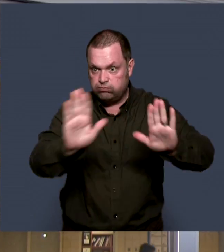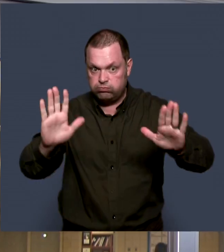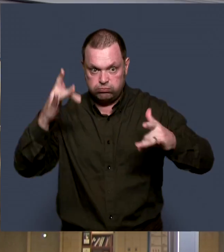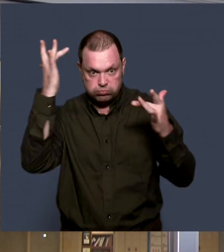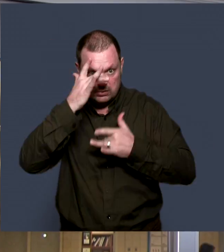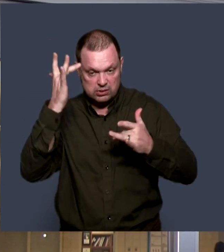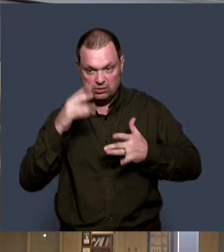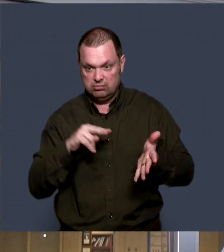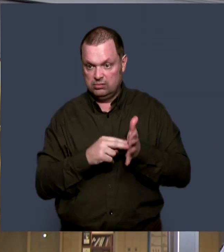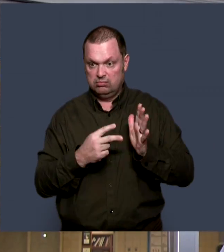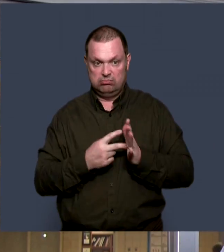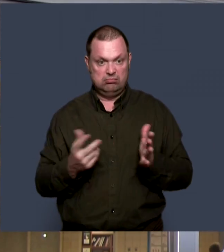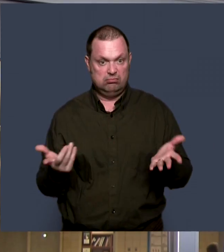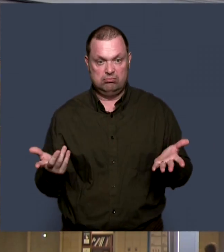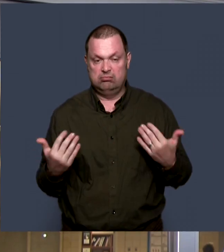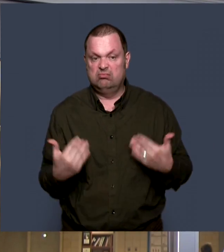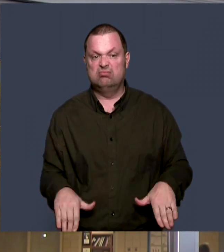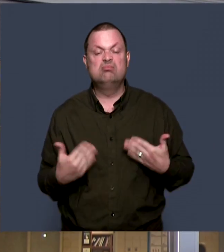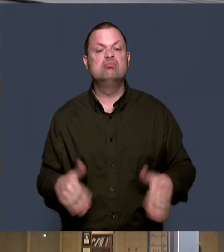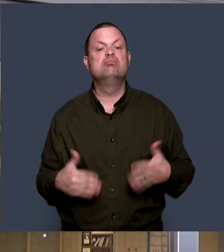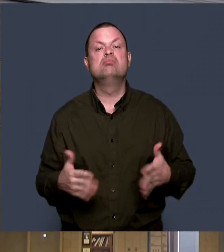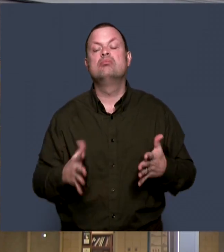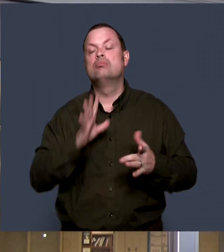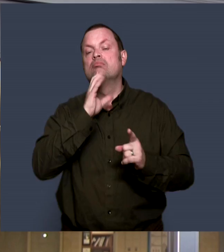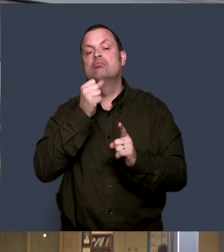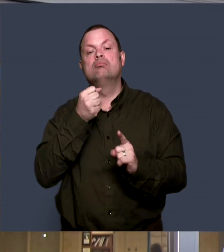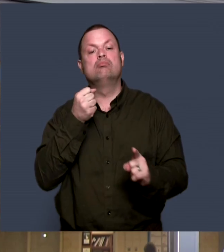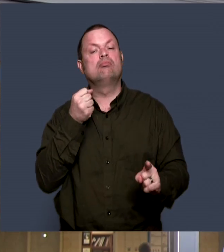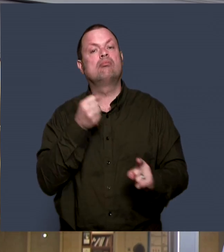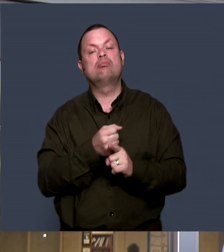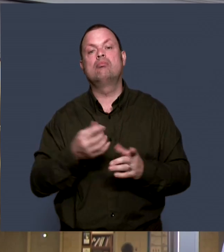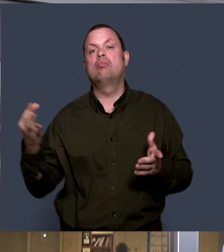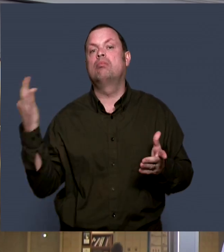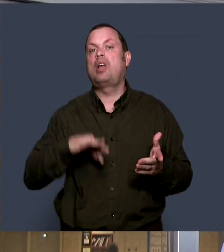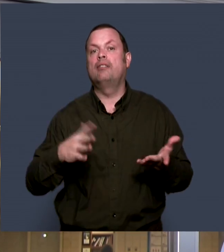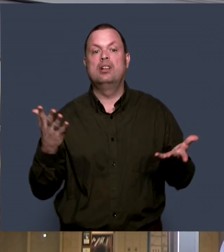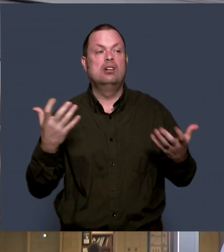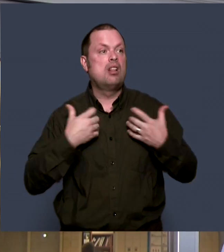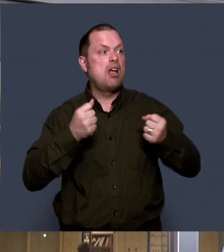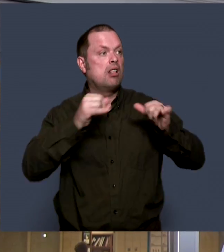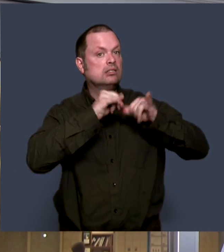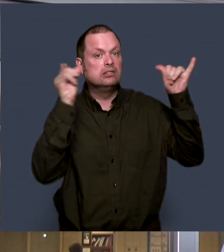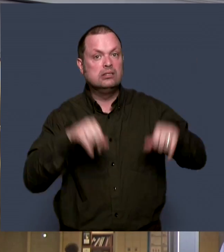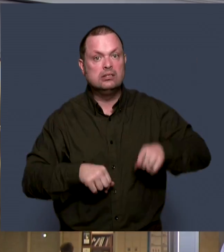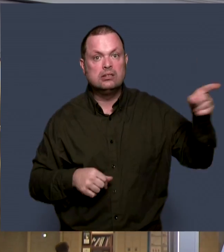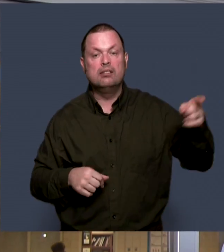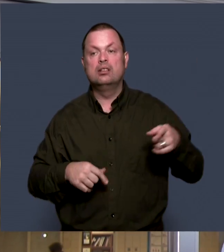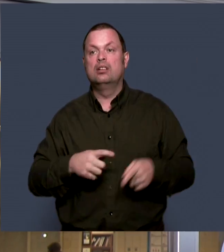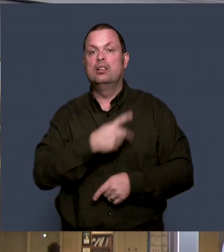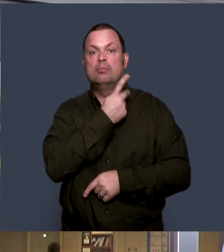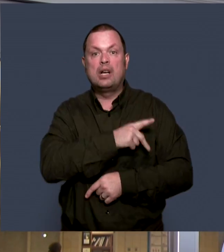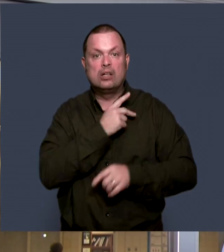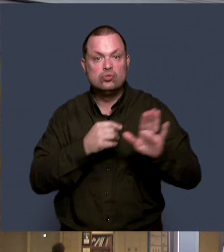have profound payoffs for the health system to say nothing of the immense benefits that they provide